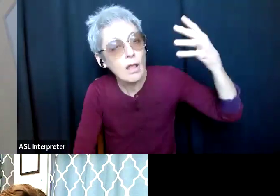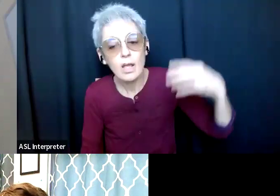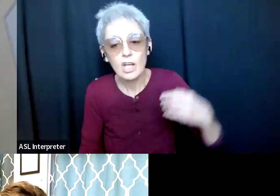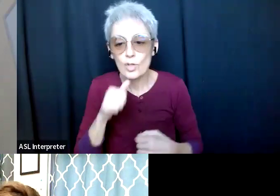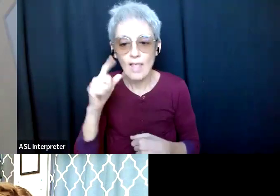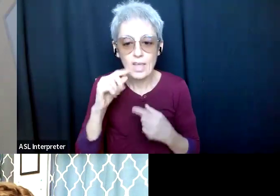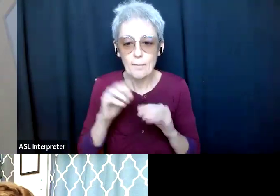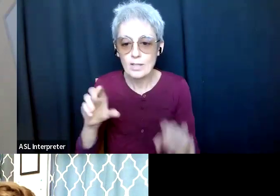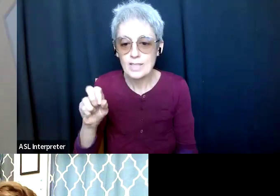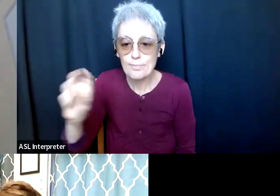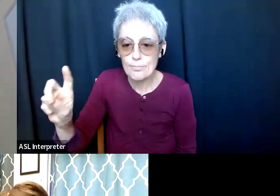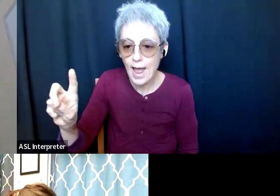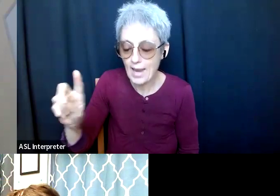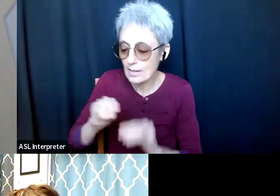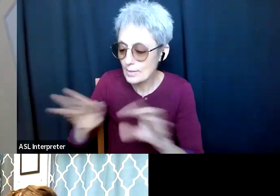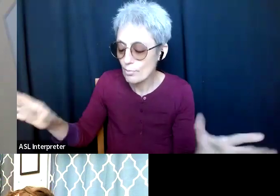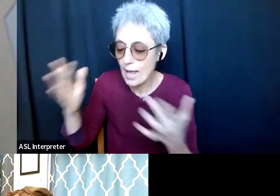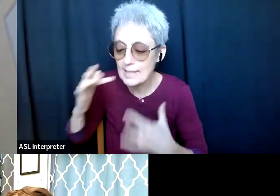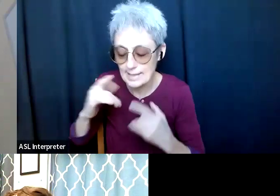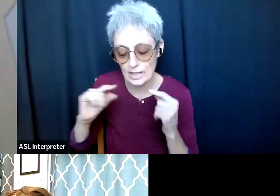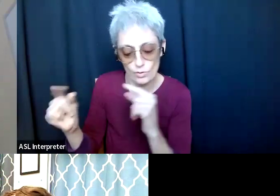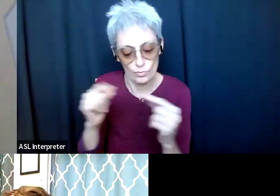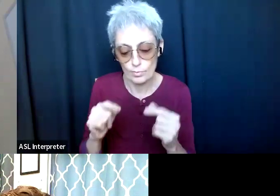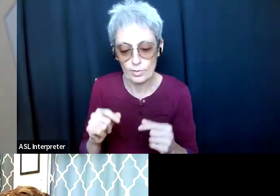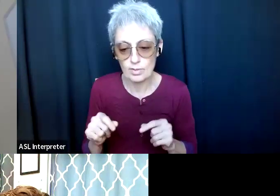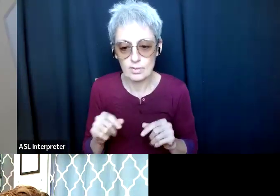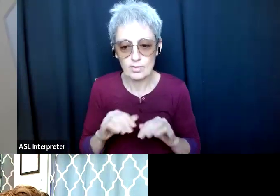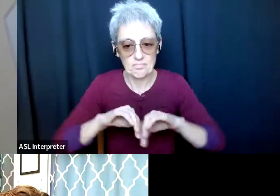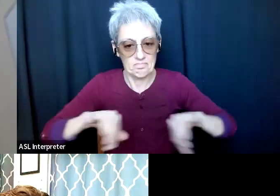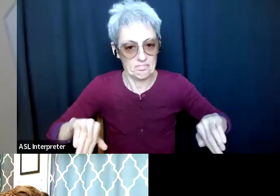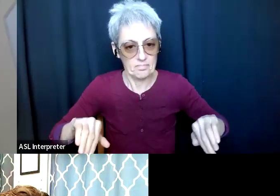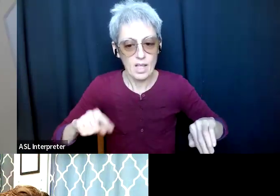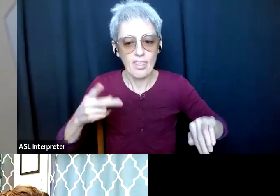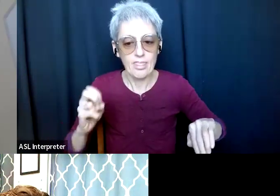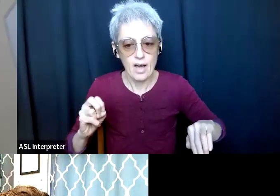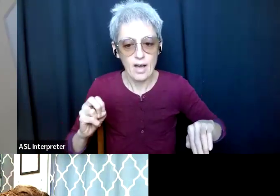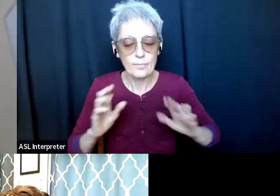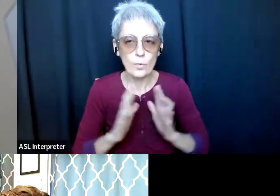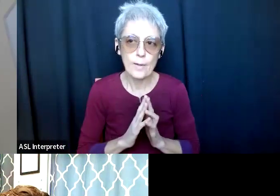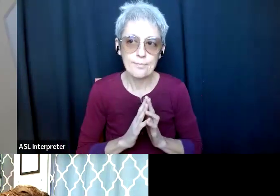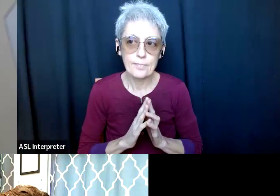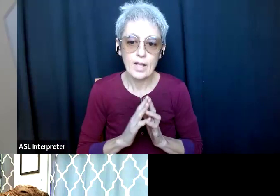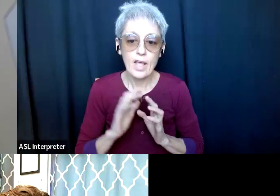whether in such a situation, all kinds of hemispheric lateralization of alpha power